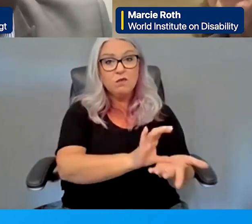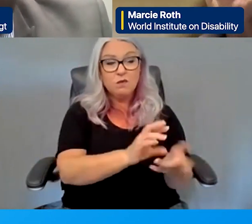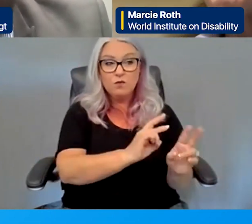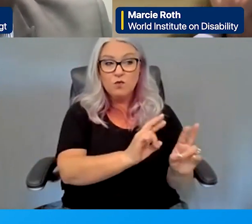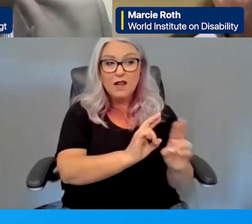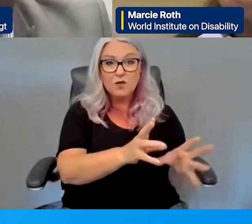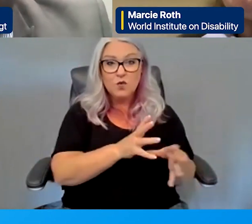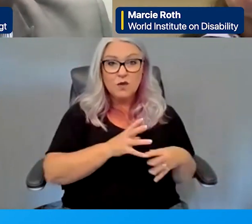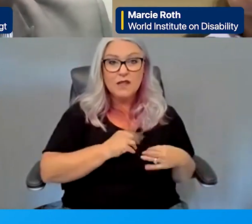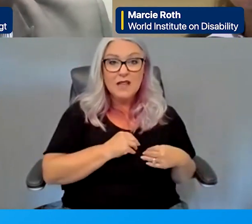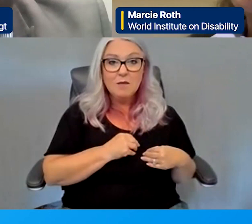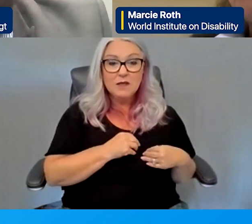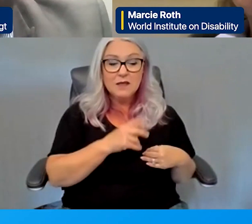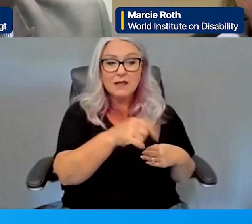these funds that we are giving